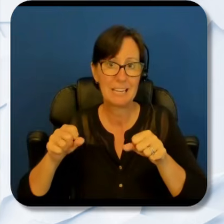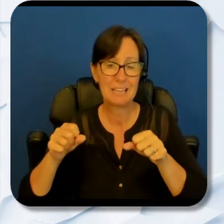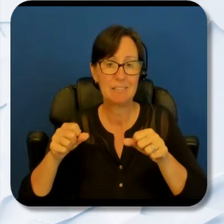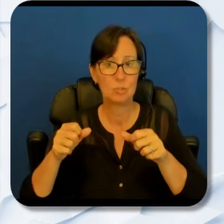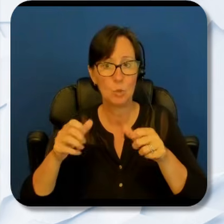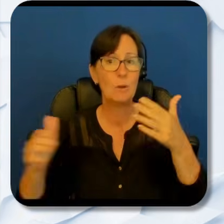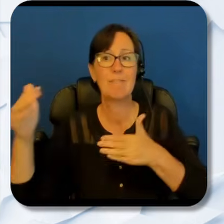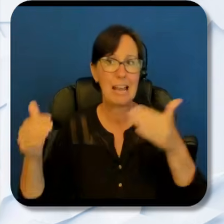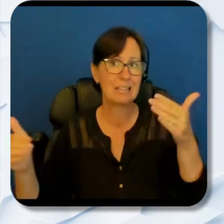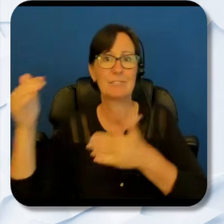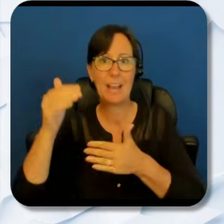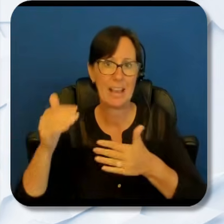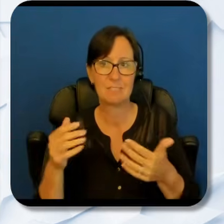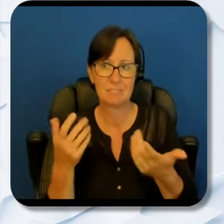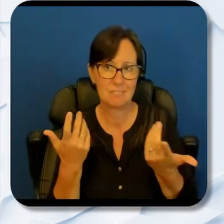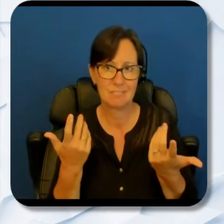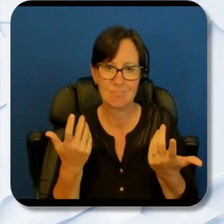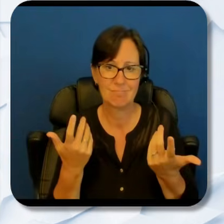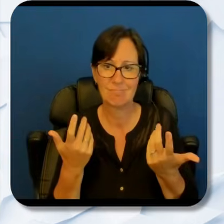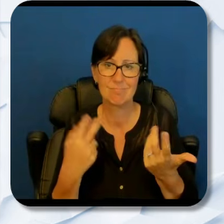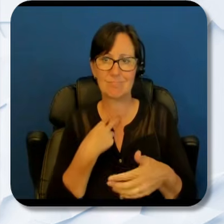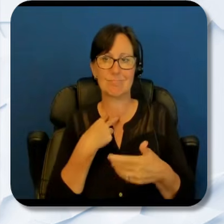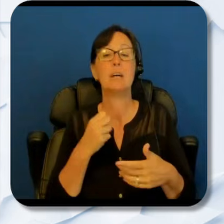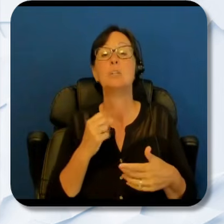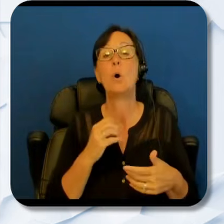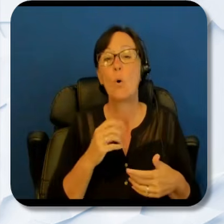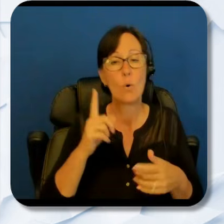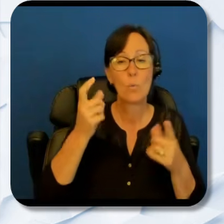So what do we do as individuals in government who value the inclusion